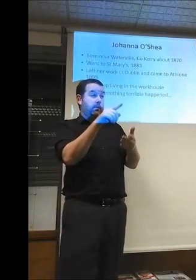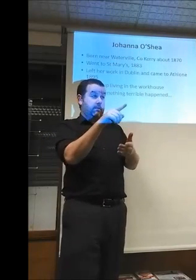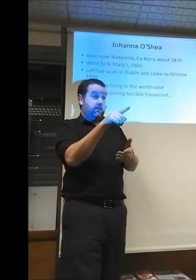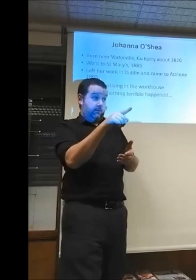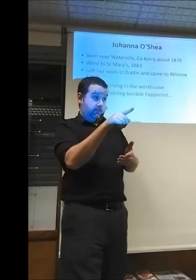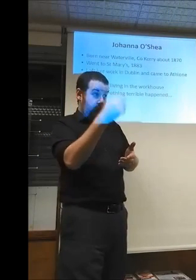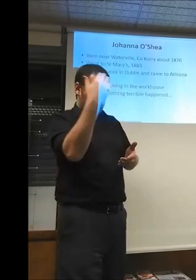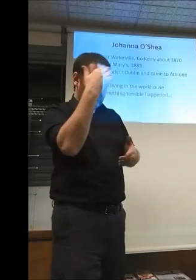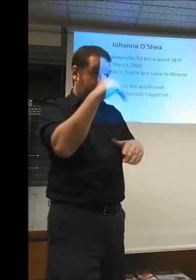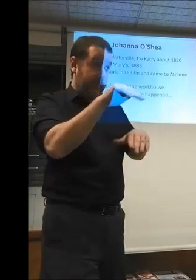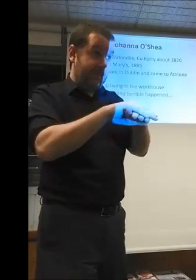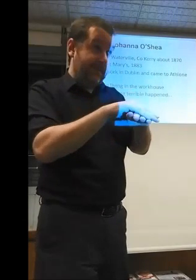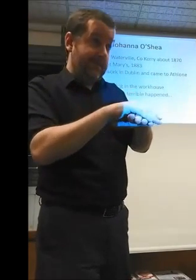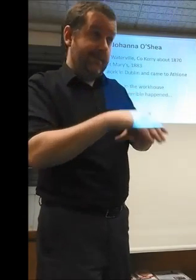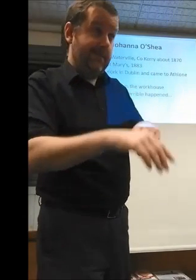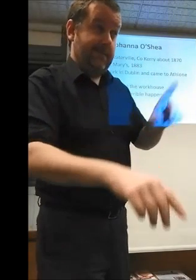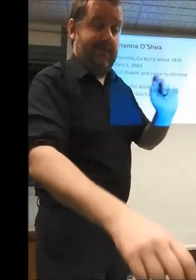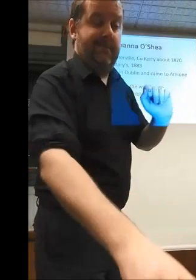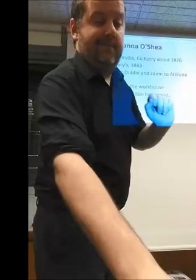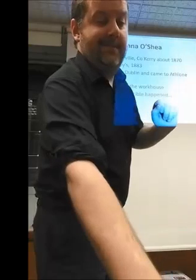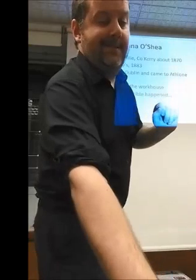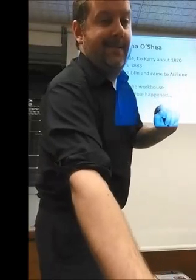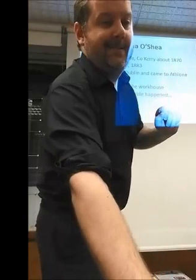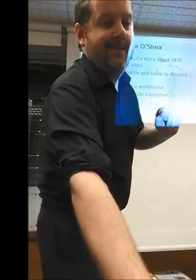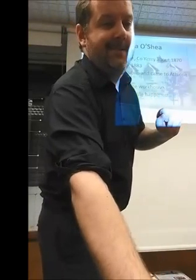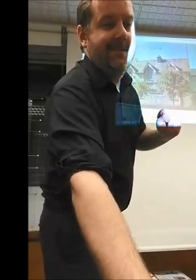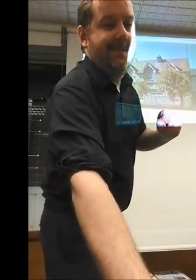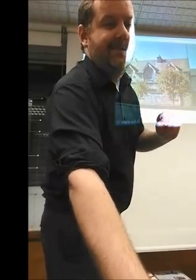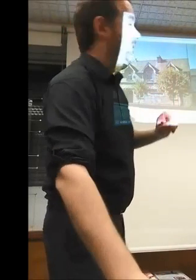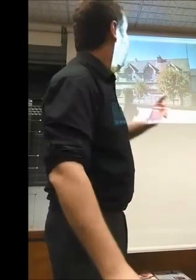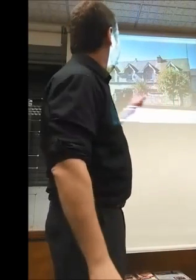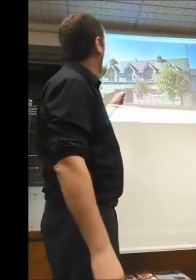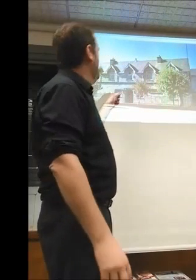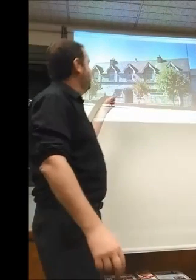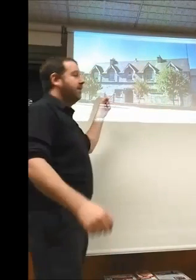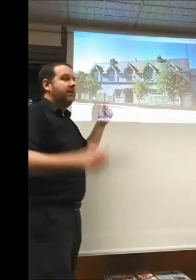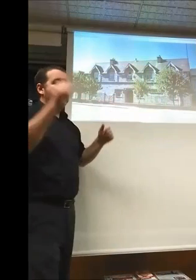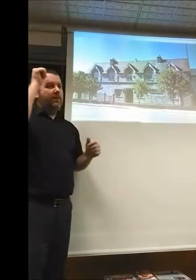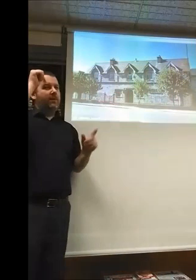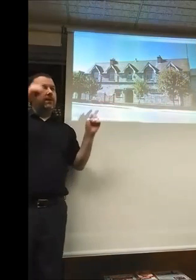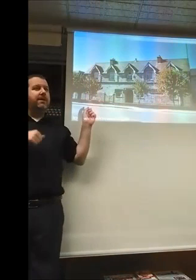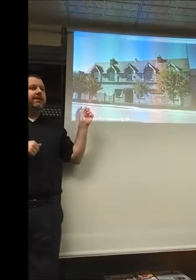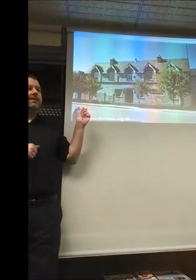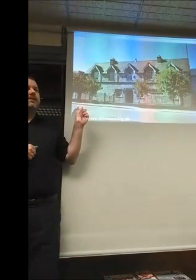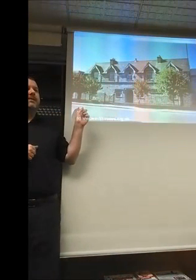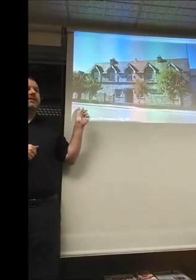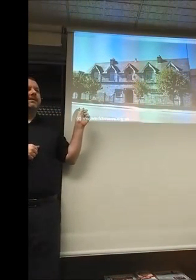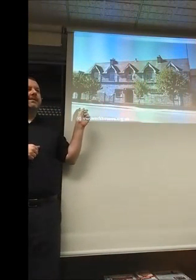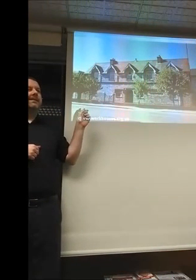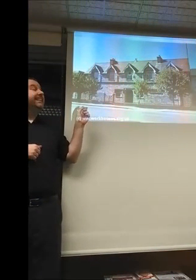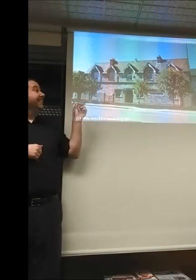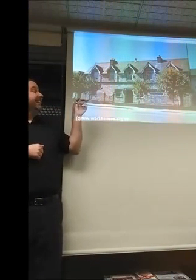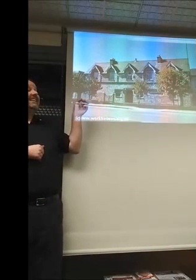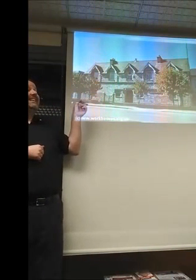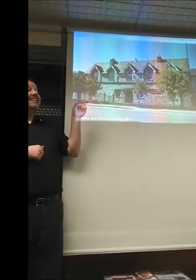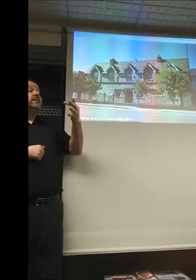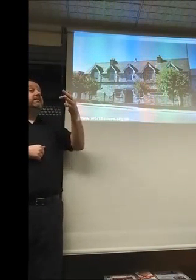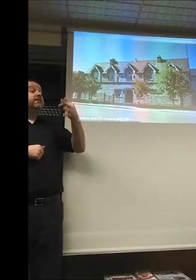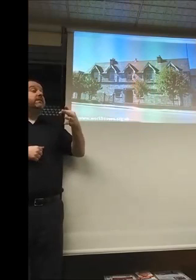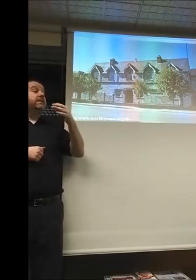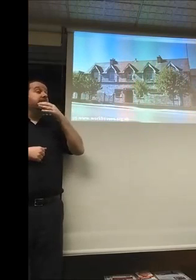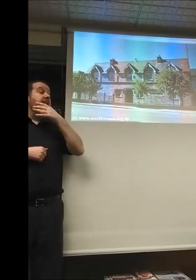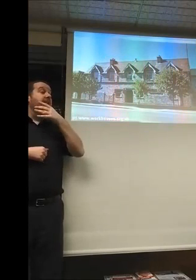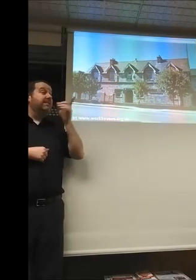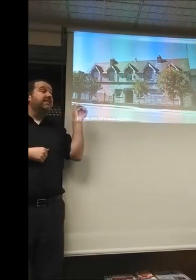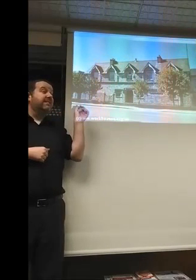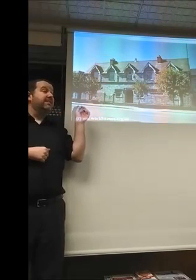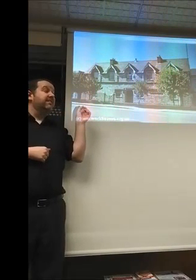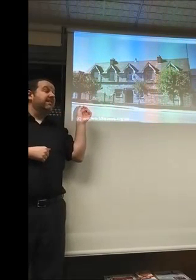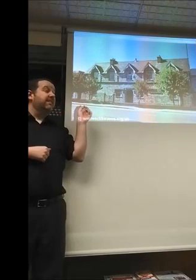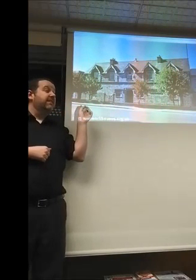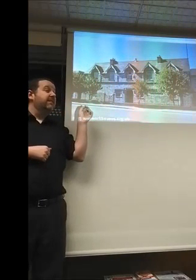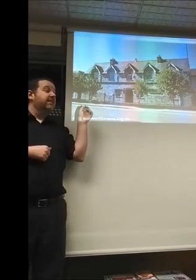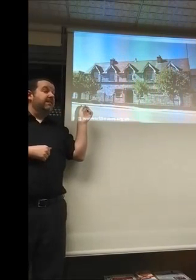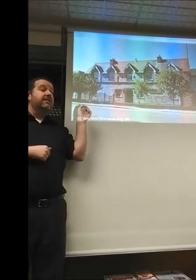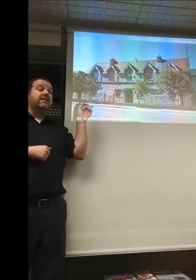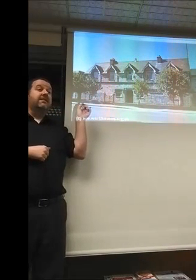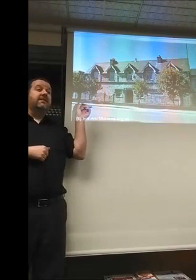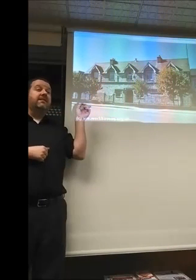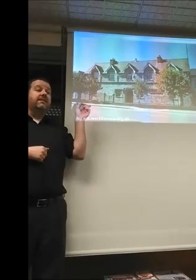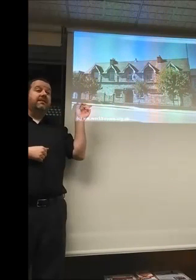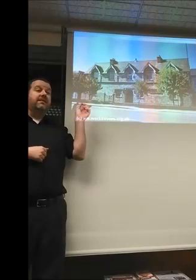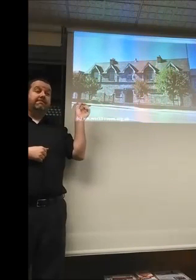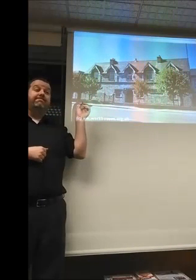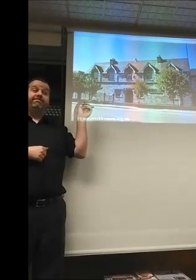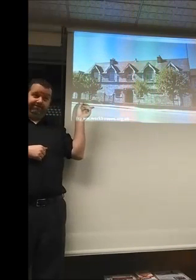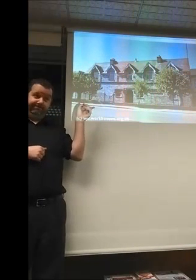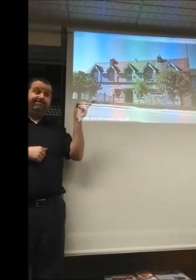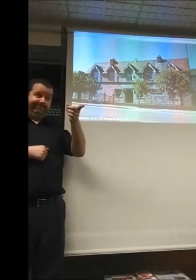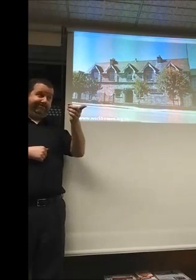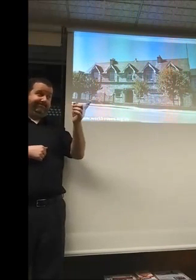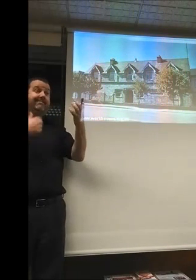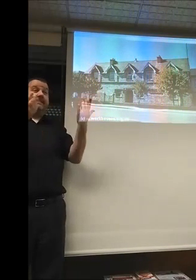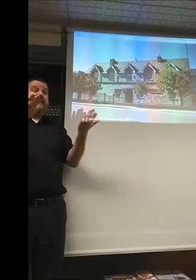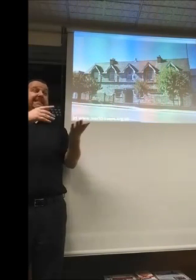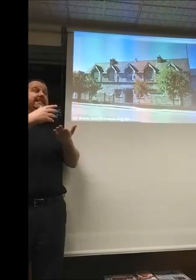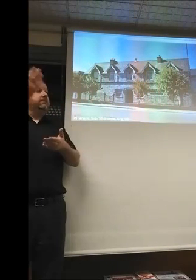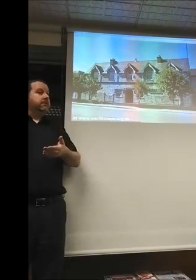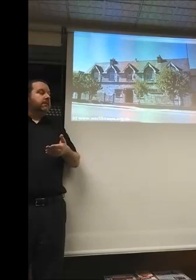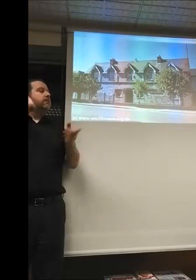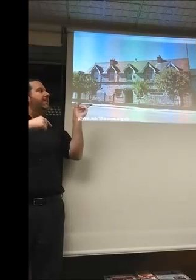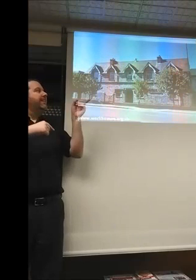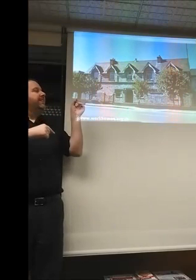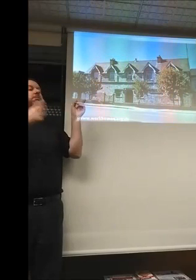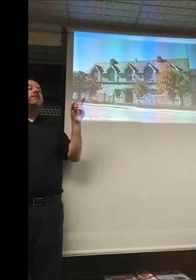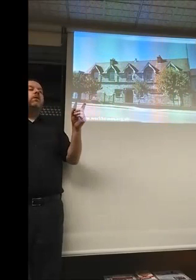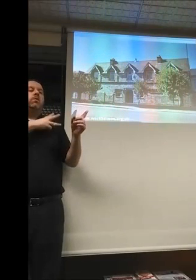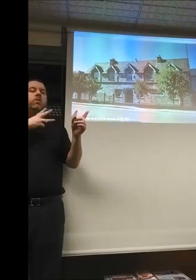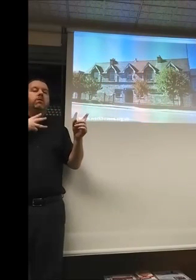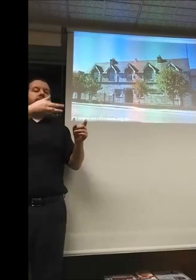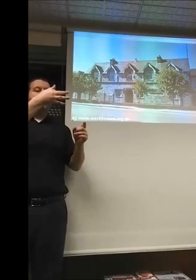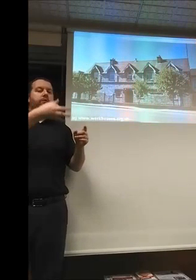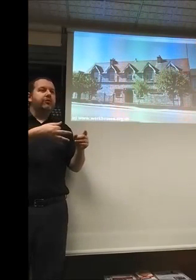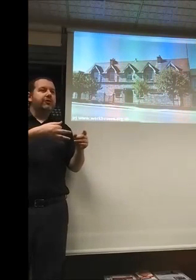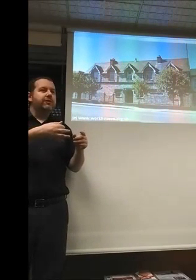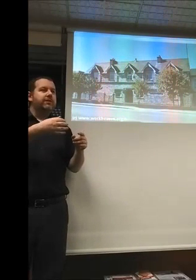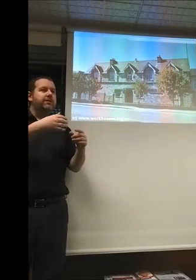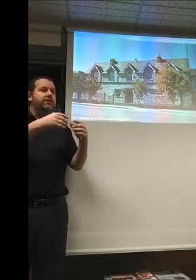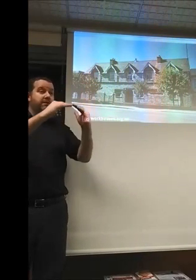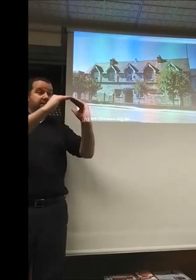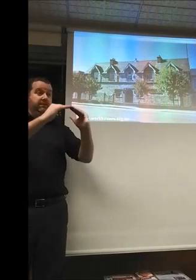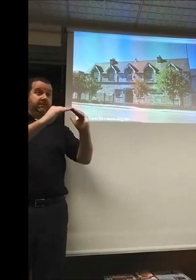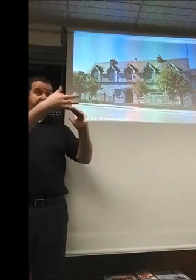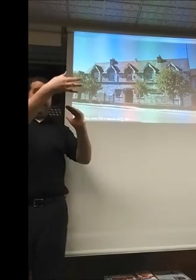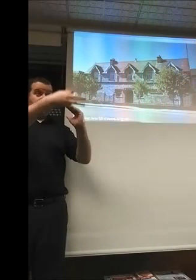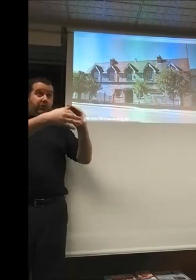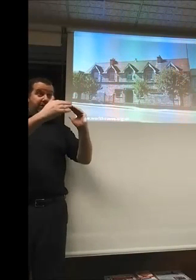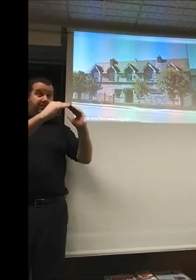Maybe you’ve seen it before but it’s just a 5 minute clip, so there’s a man here talking